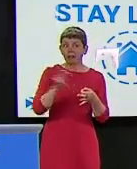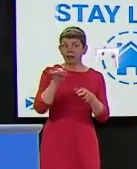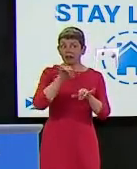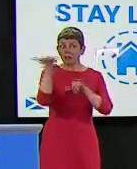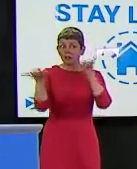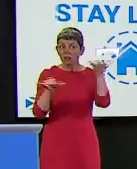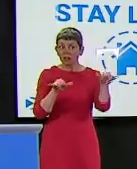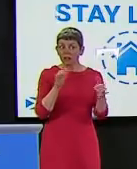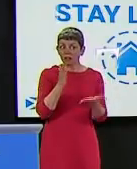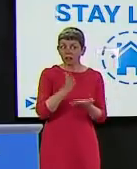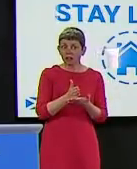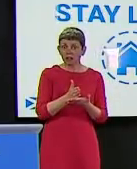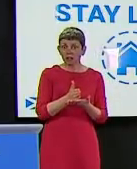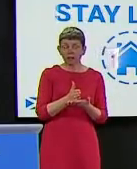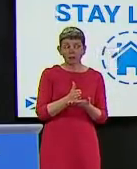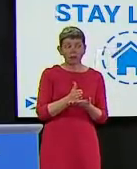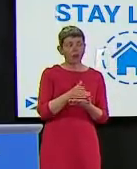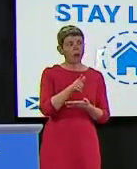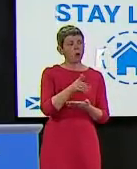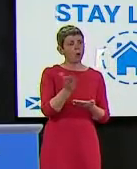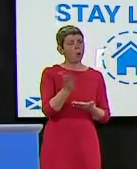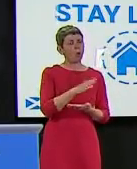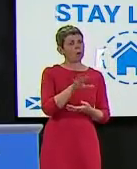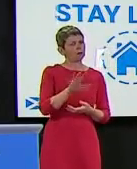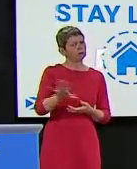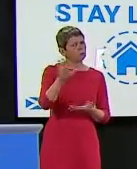I'm not sure we'll give you all the locations of them but I'll hand over to Gregor to give a bit